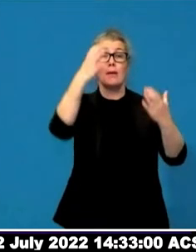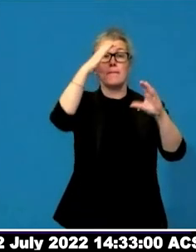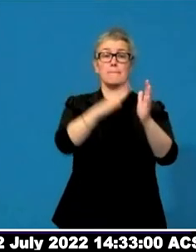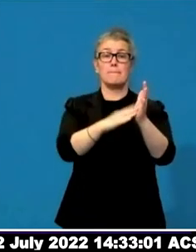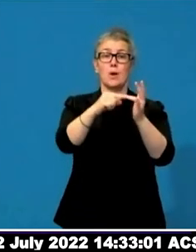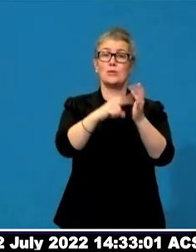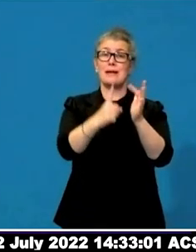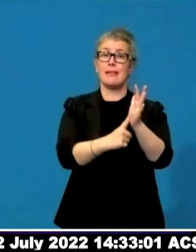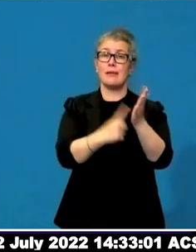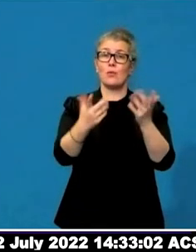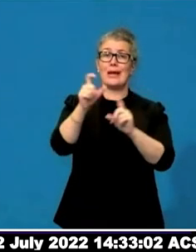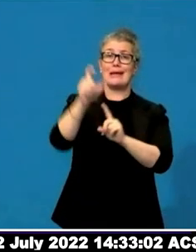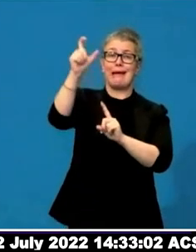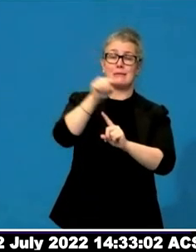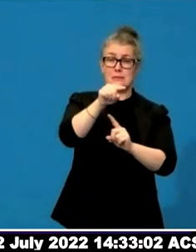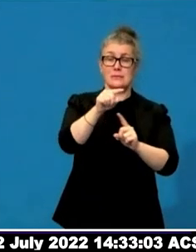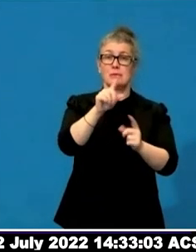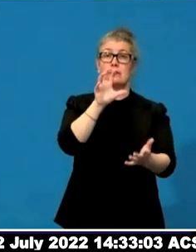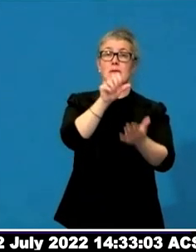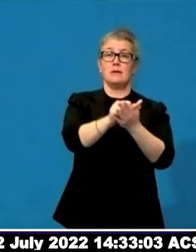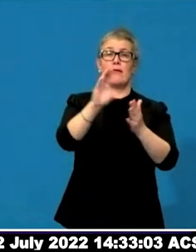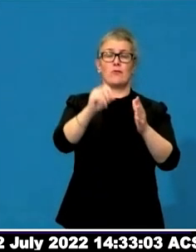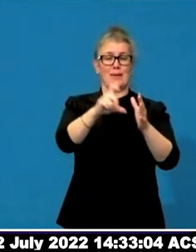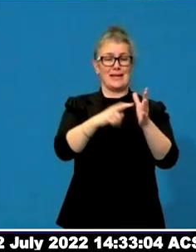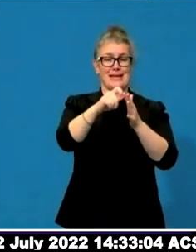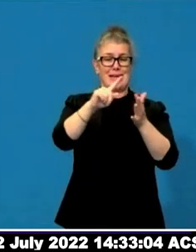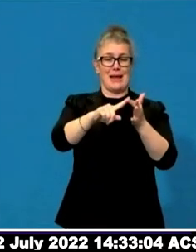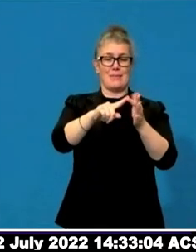that were coming down from Cape York, and I found a lot of racism.